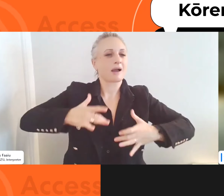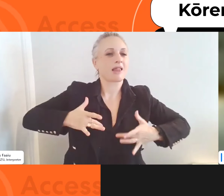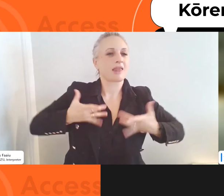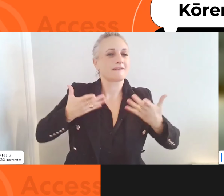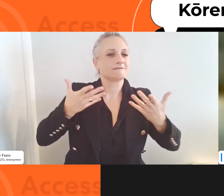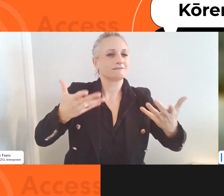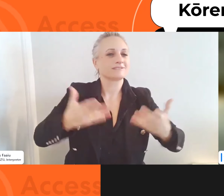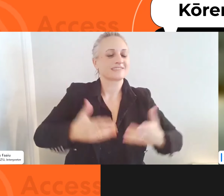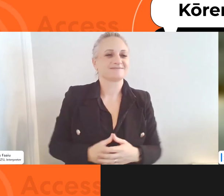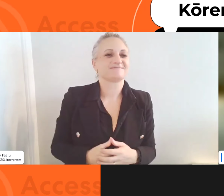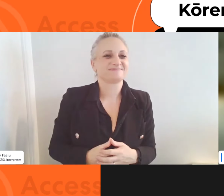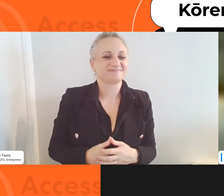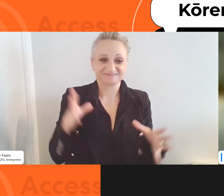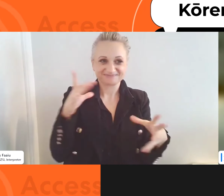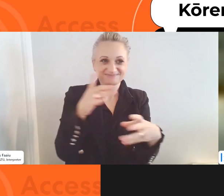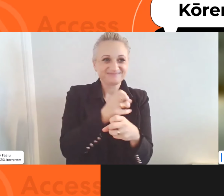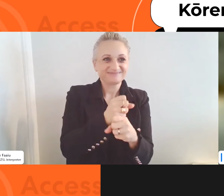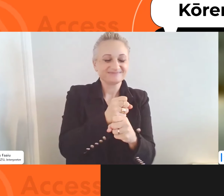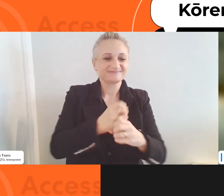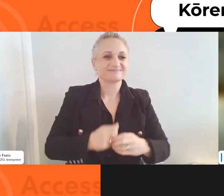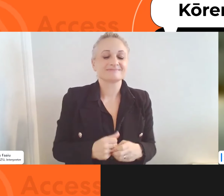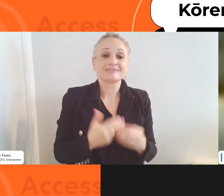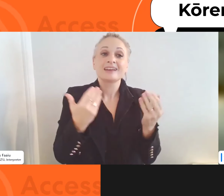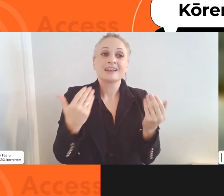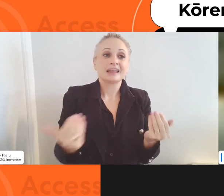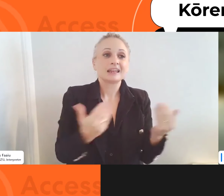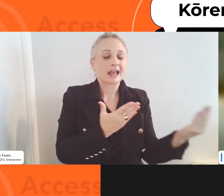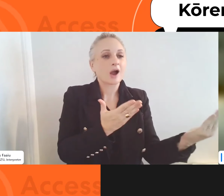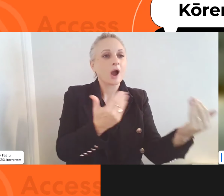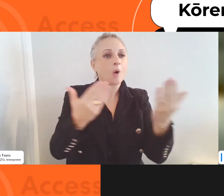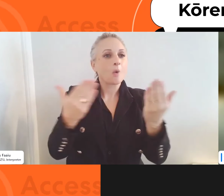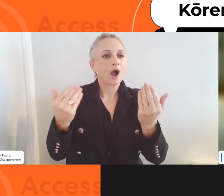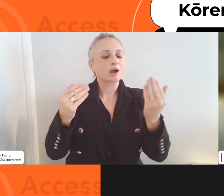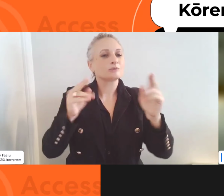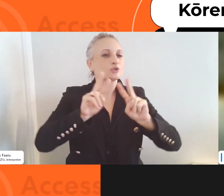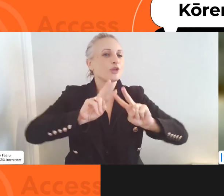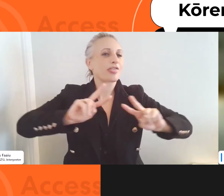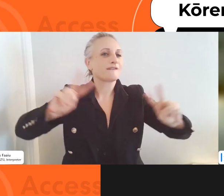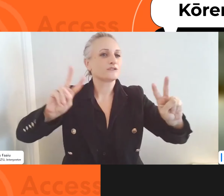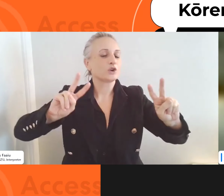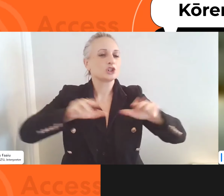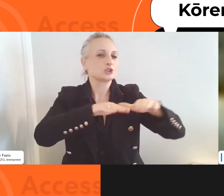now welcome to the virtual stage Karen Billings-Jensen, Age Concern